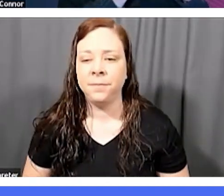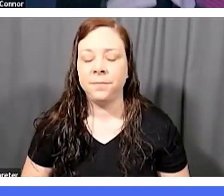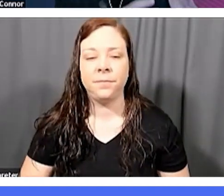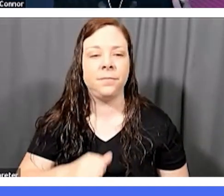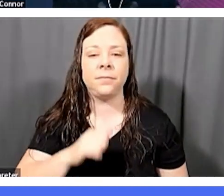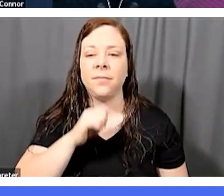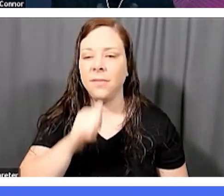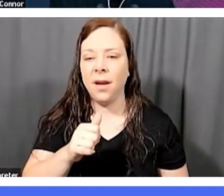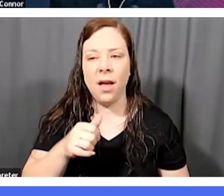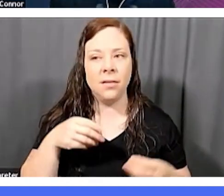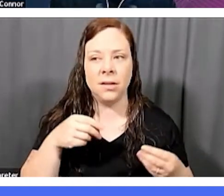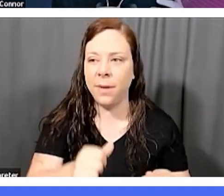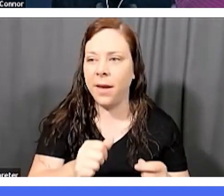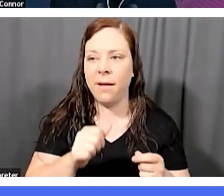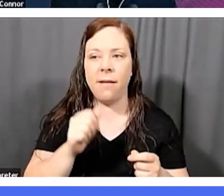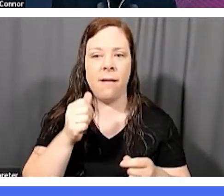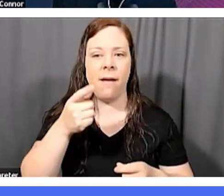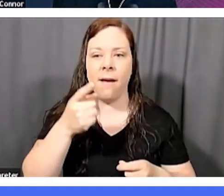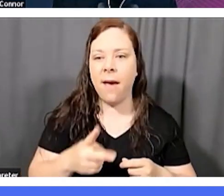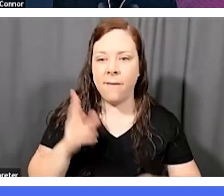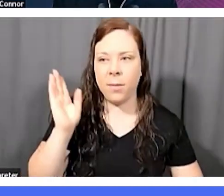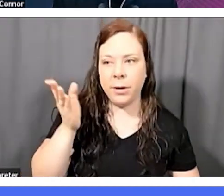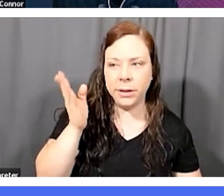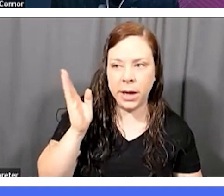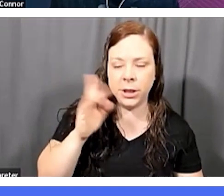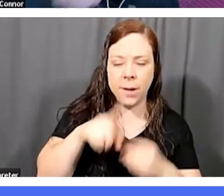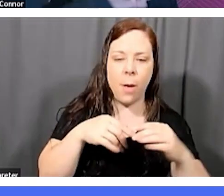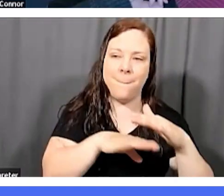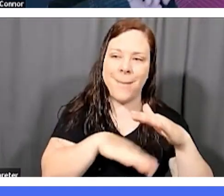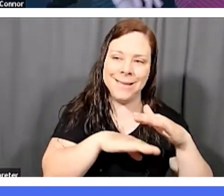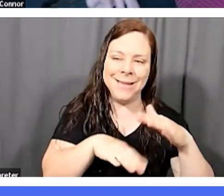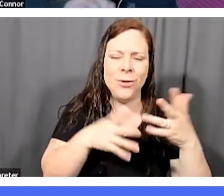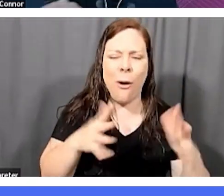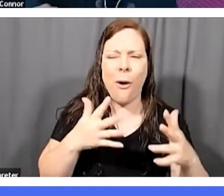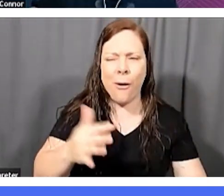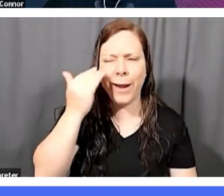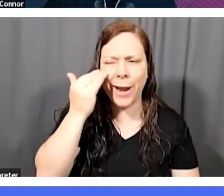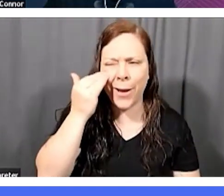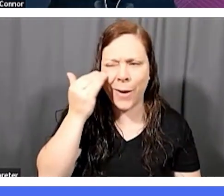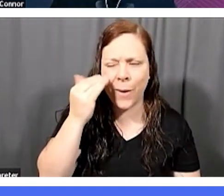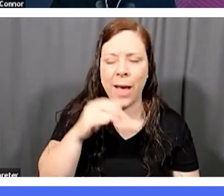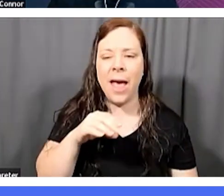of my presentation going through these basics and fundamentals that you already know and put a little dusting of powdered sugar